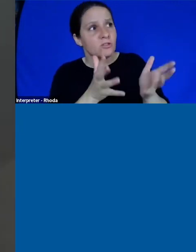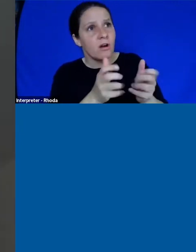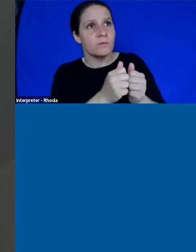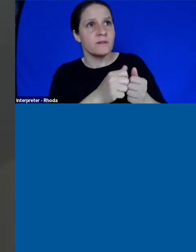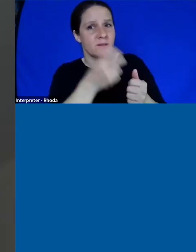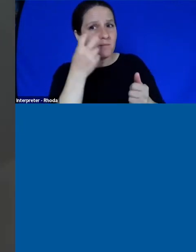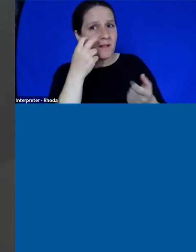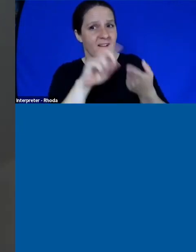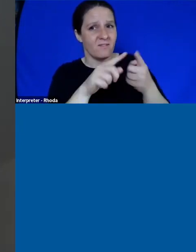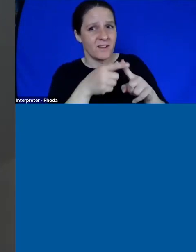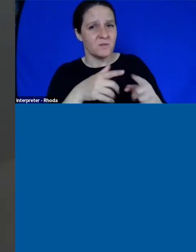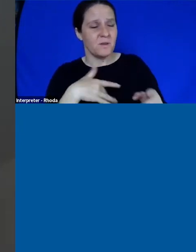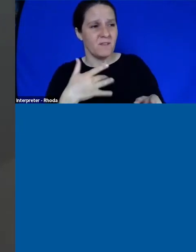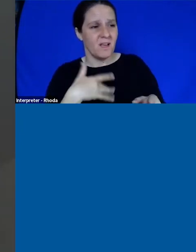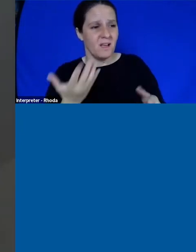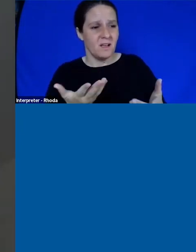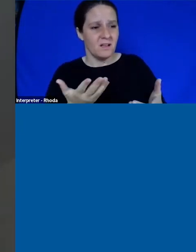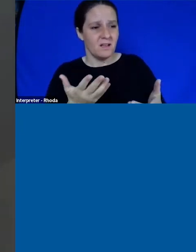disenfranchised at a severe rate.